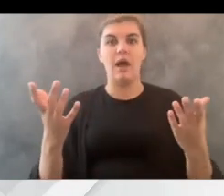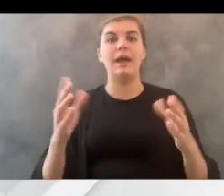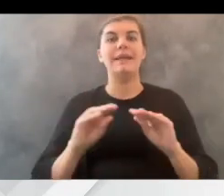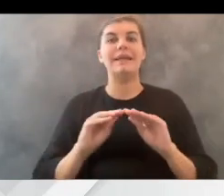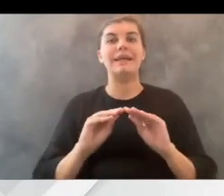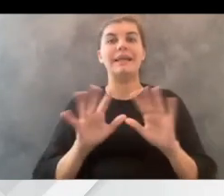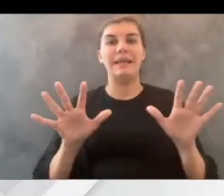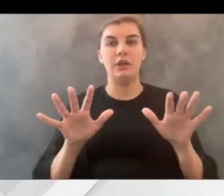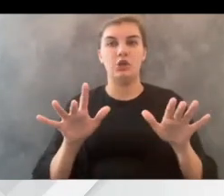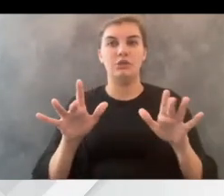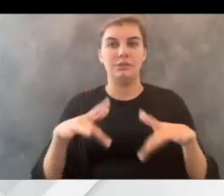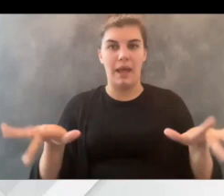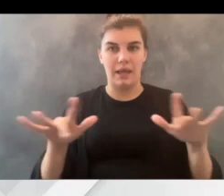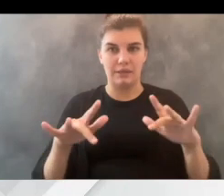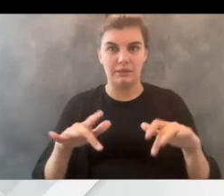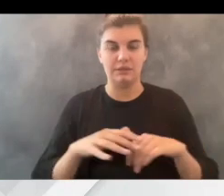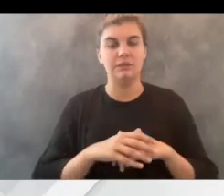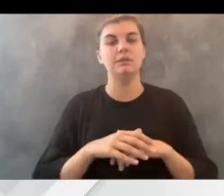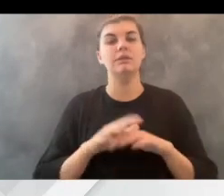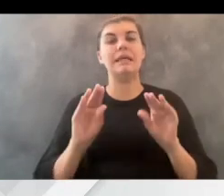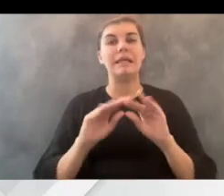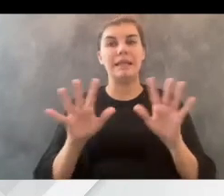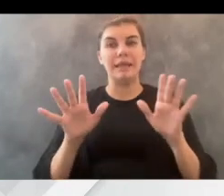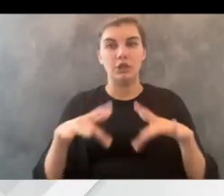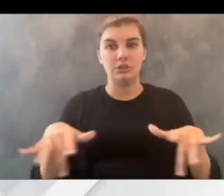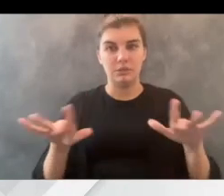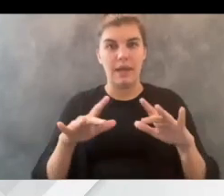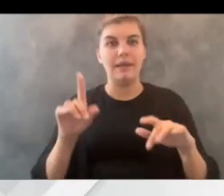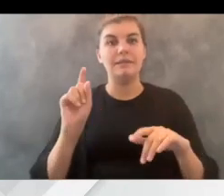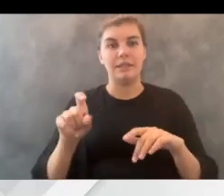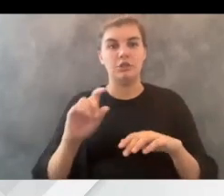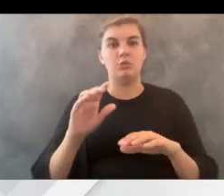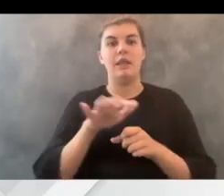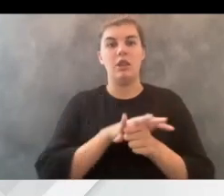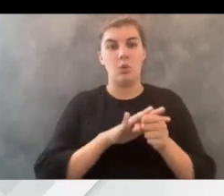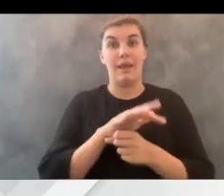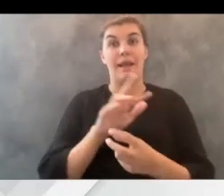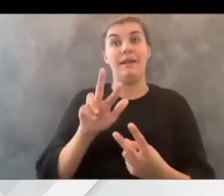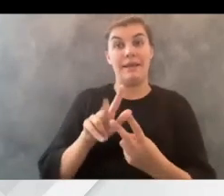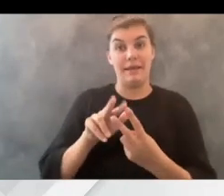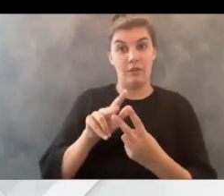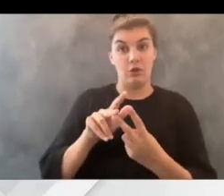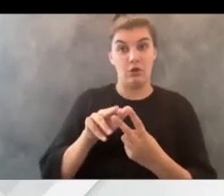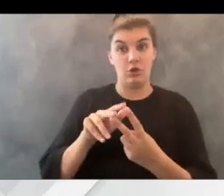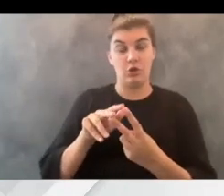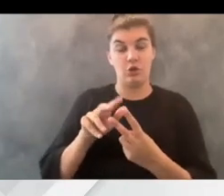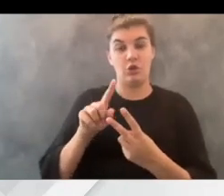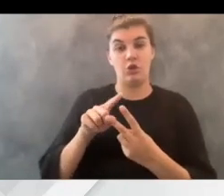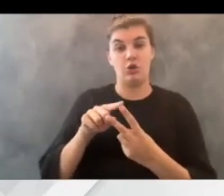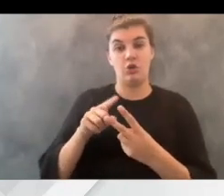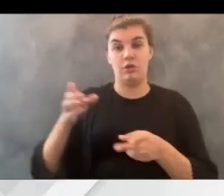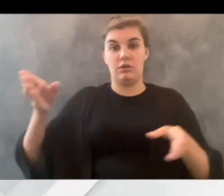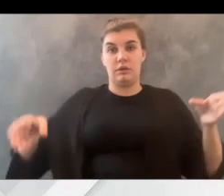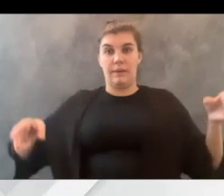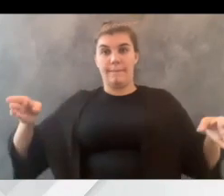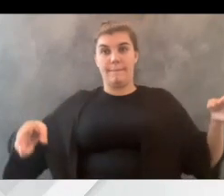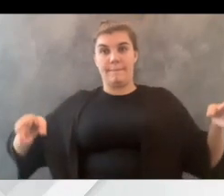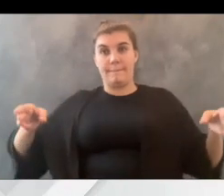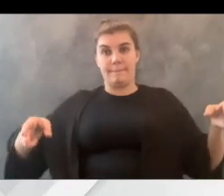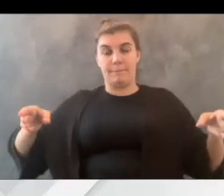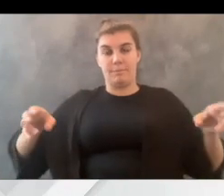clear space. The clear space must be located either: on either end of the bench, or if